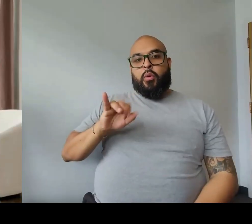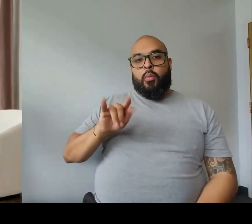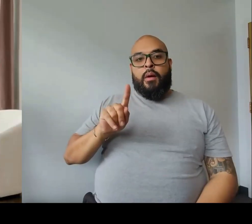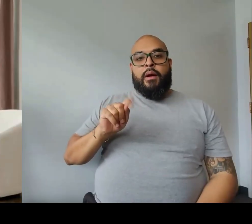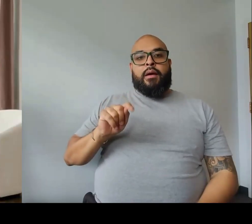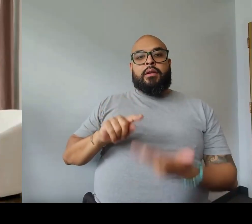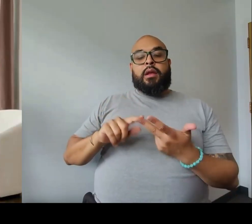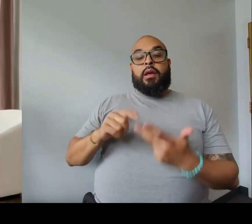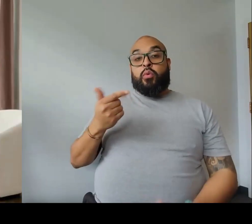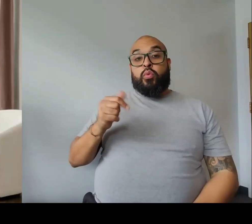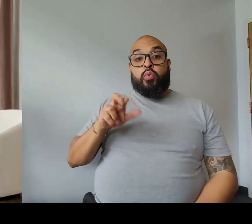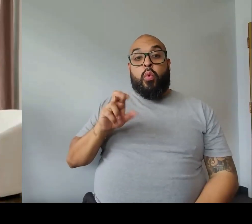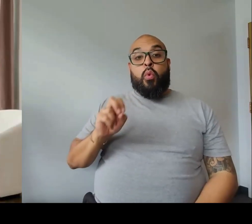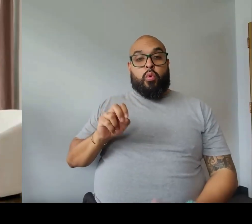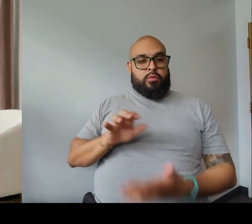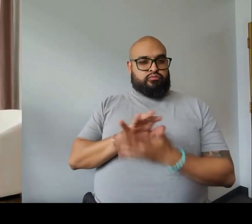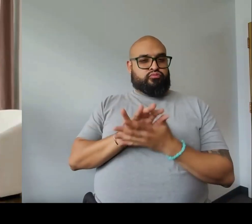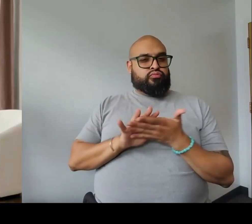4 is what we used with her.